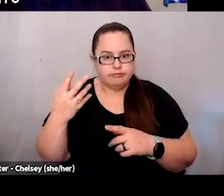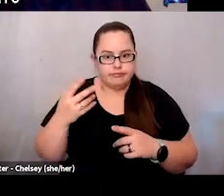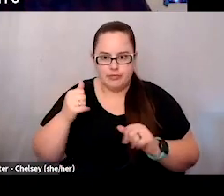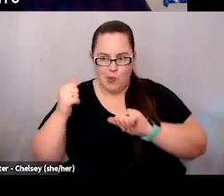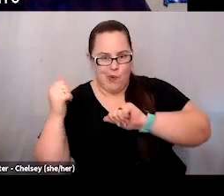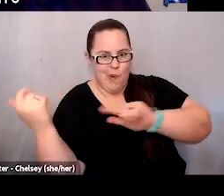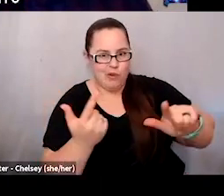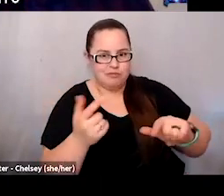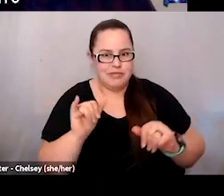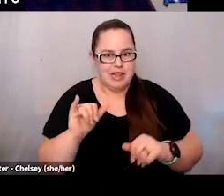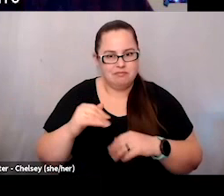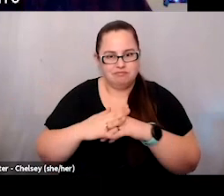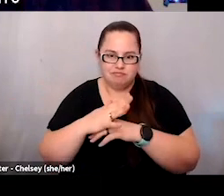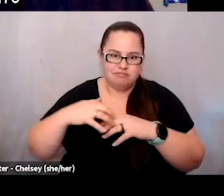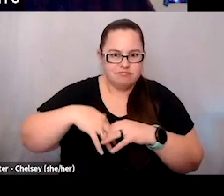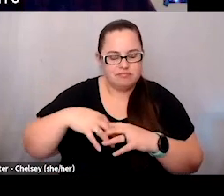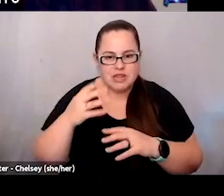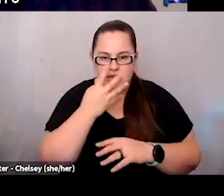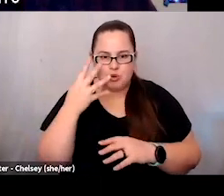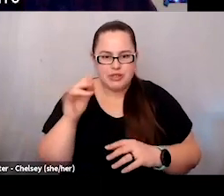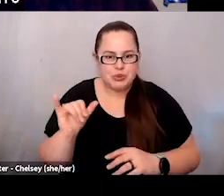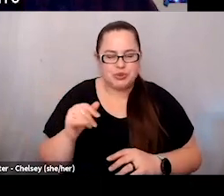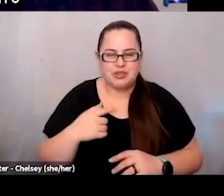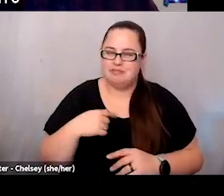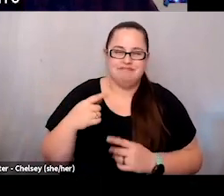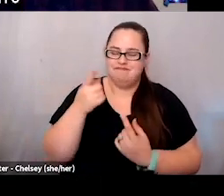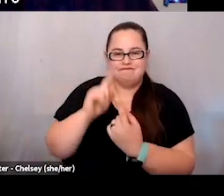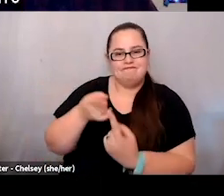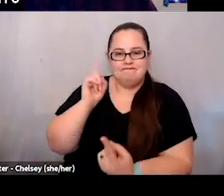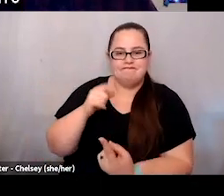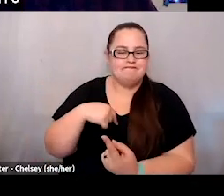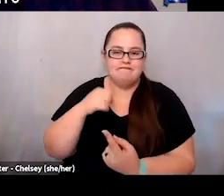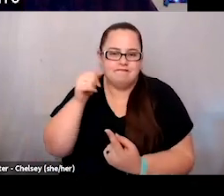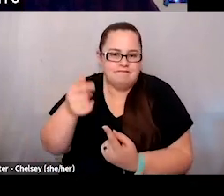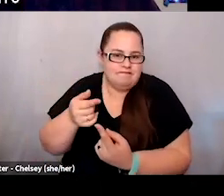And I beg to differ. I've never felt comfortable with that. There's a big